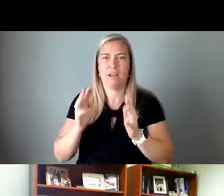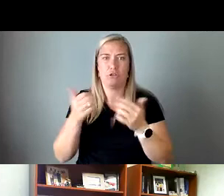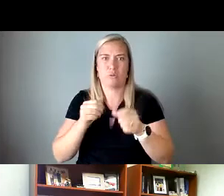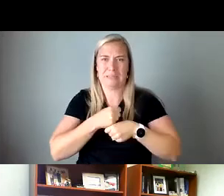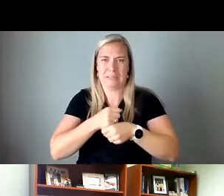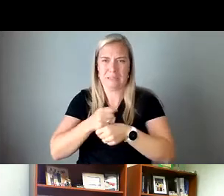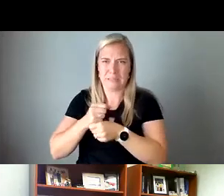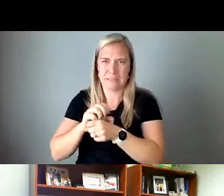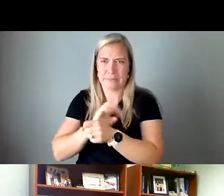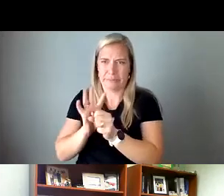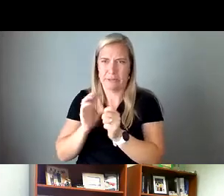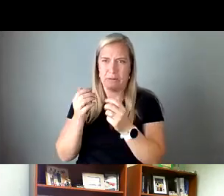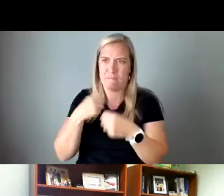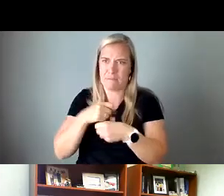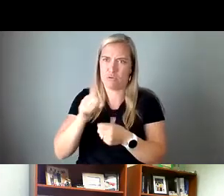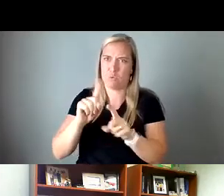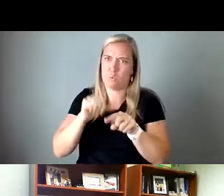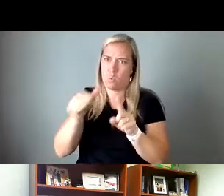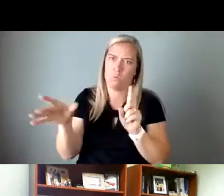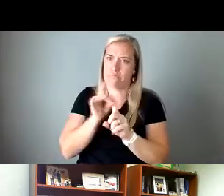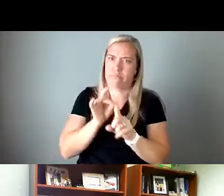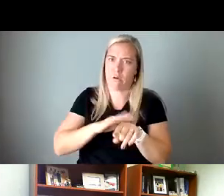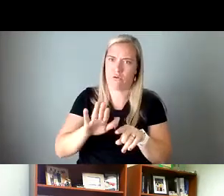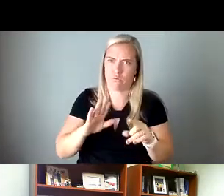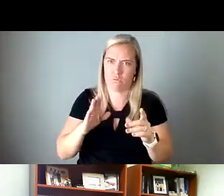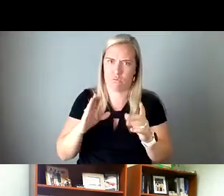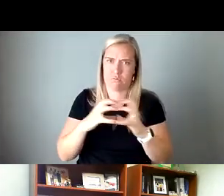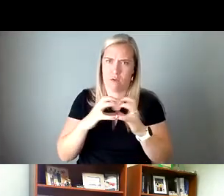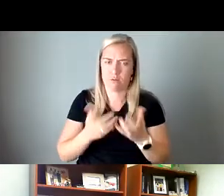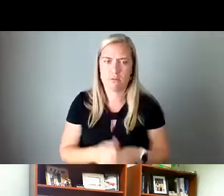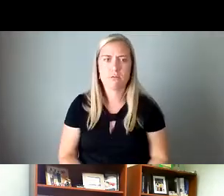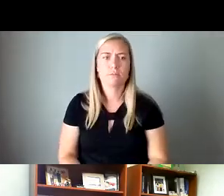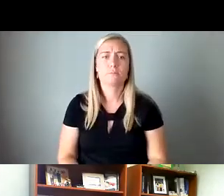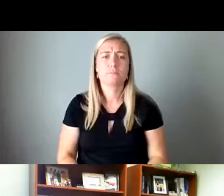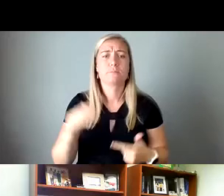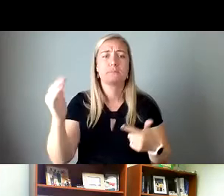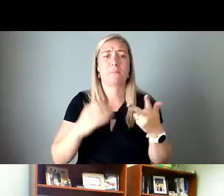against which you will develop antibodies. Then the last way that vaccines are being made, and this